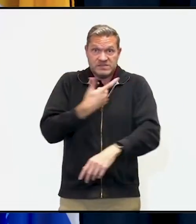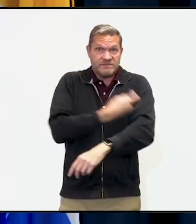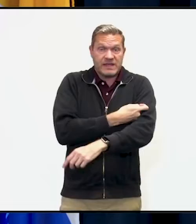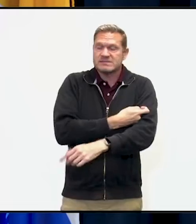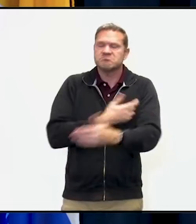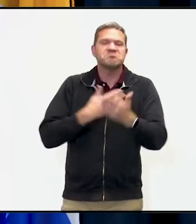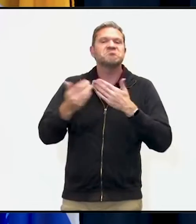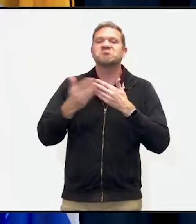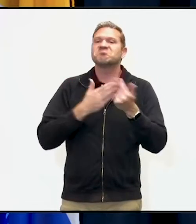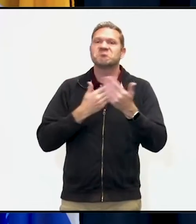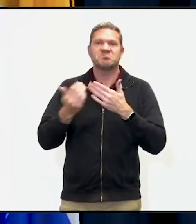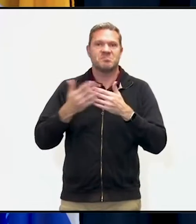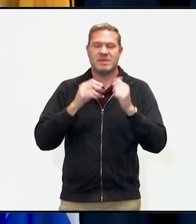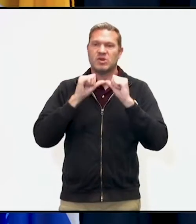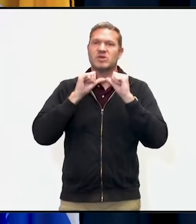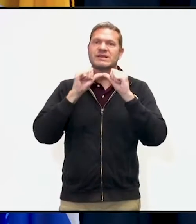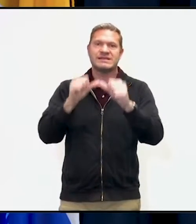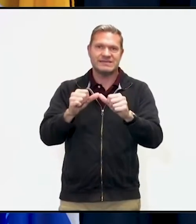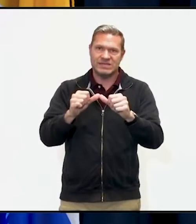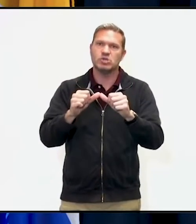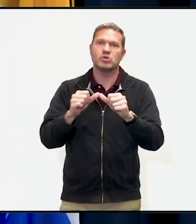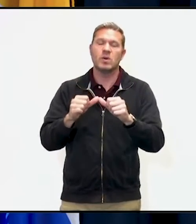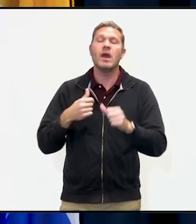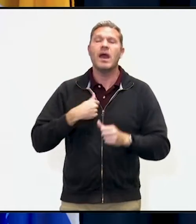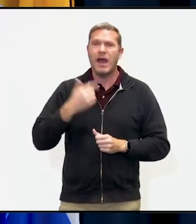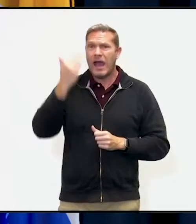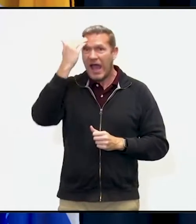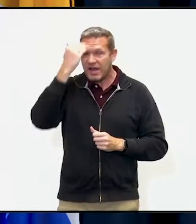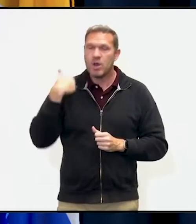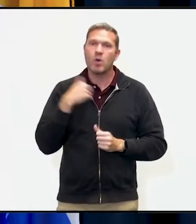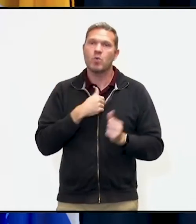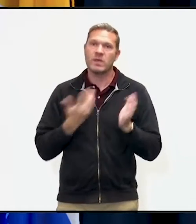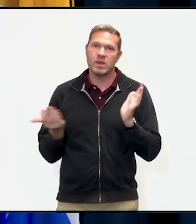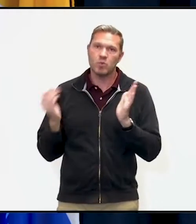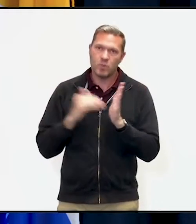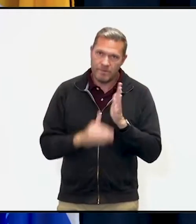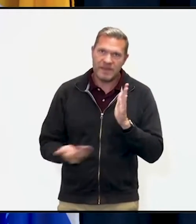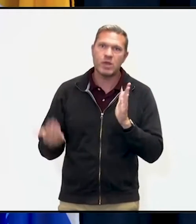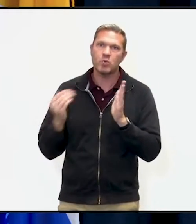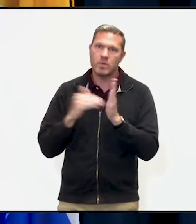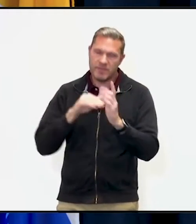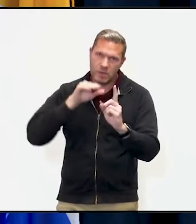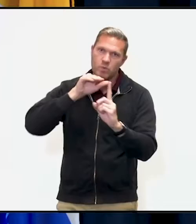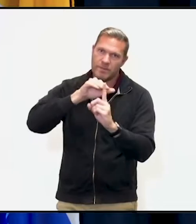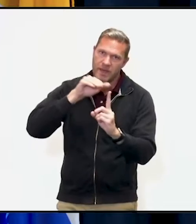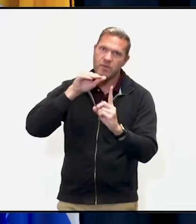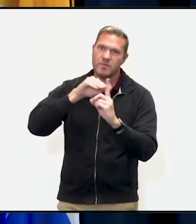I know we keep repeating this message but it's so important in order to keep us safe